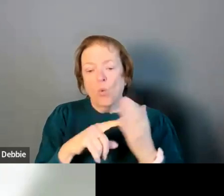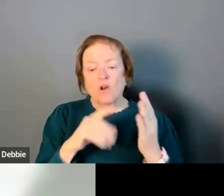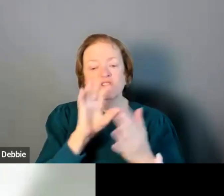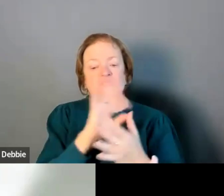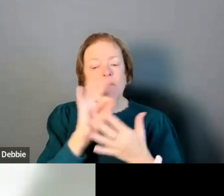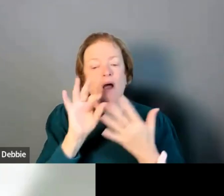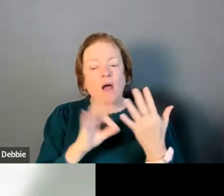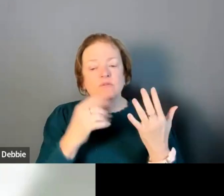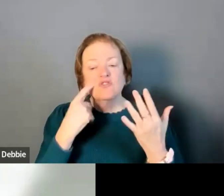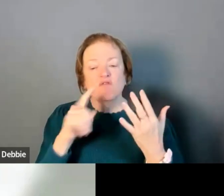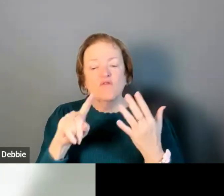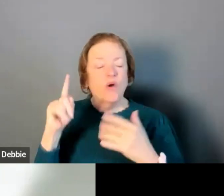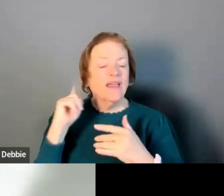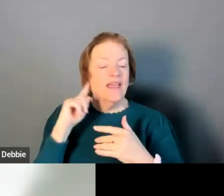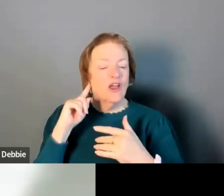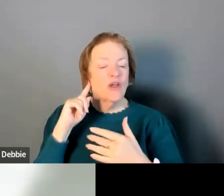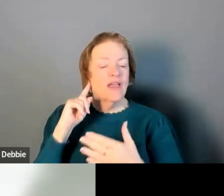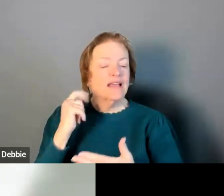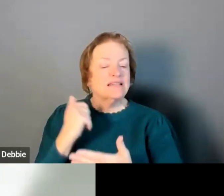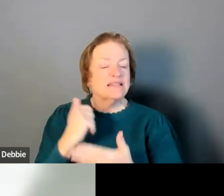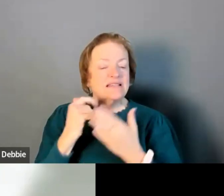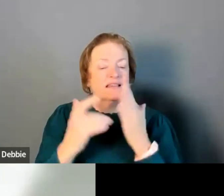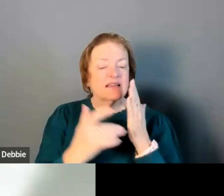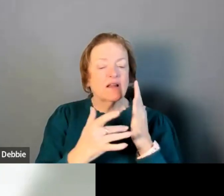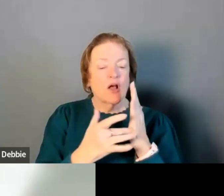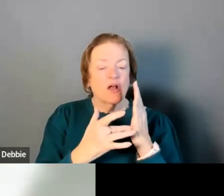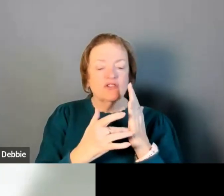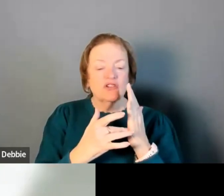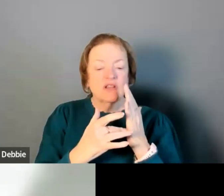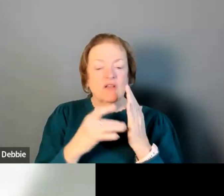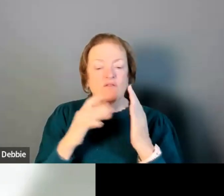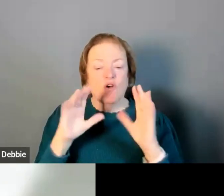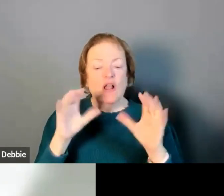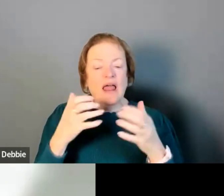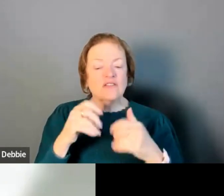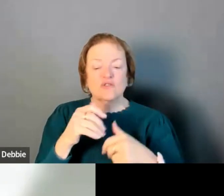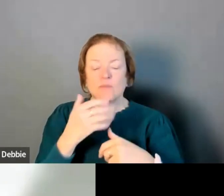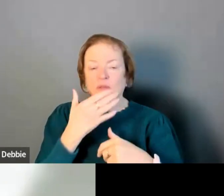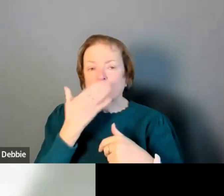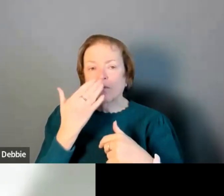other than classroom sound field for those that do not have microphones like Roger pens, etc?